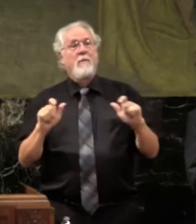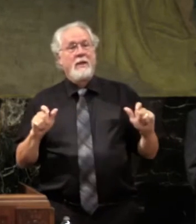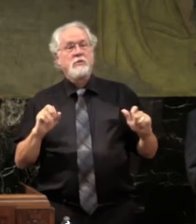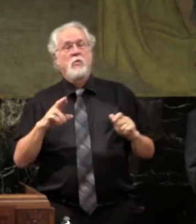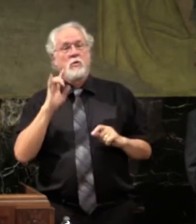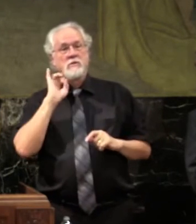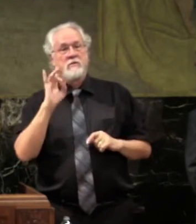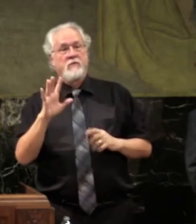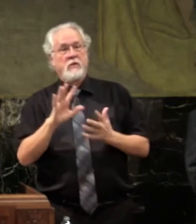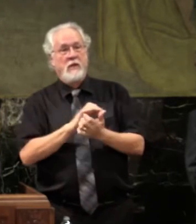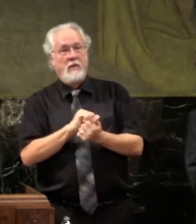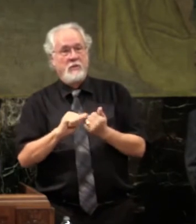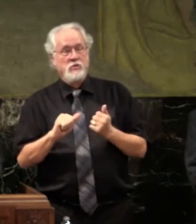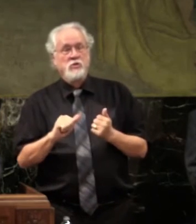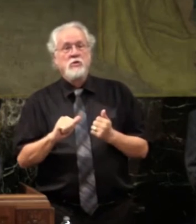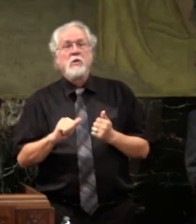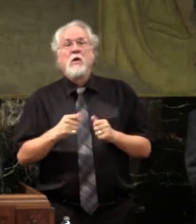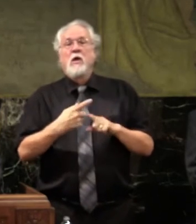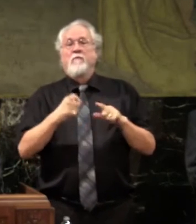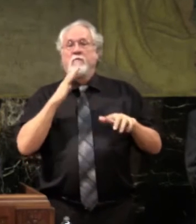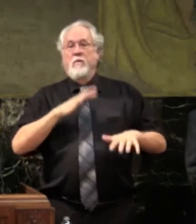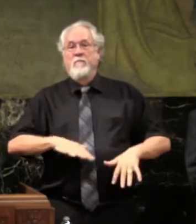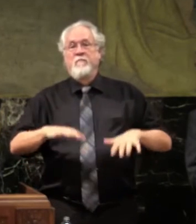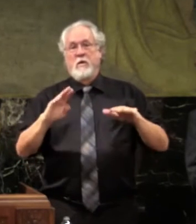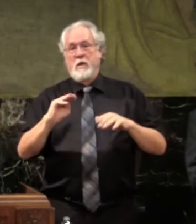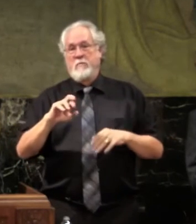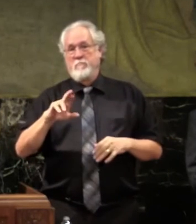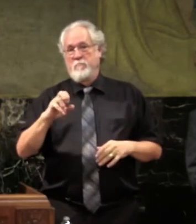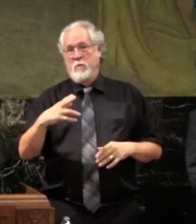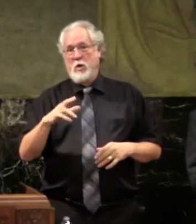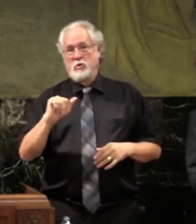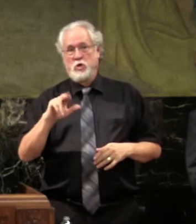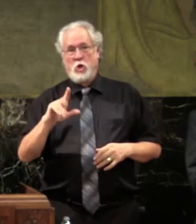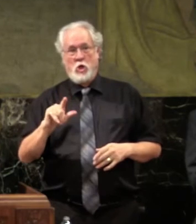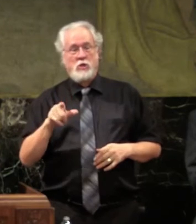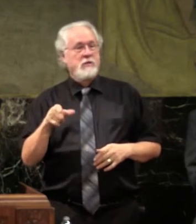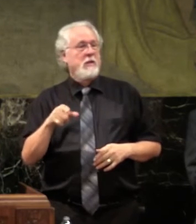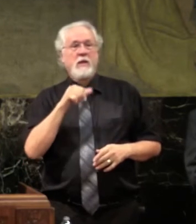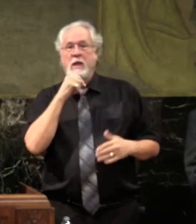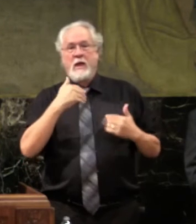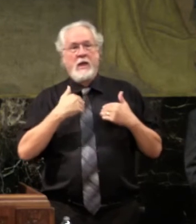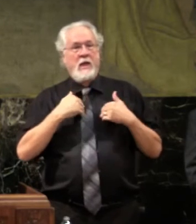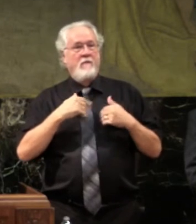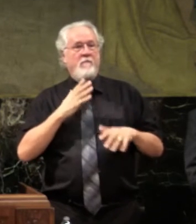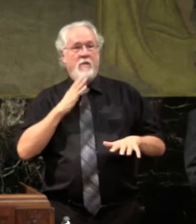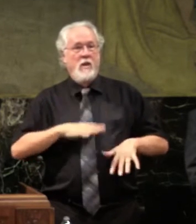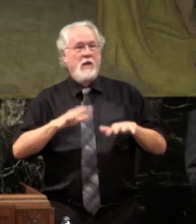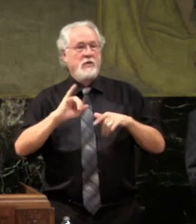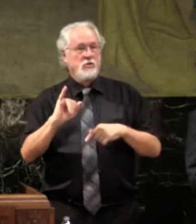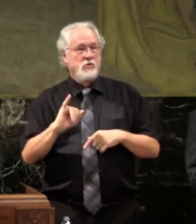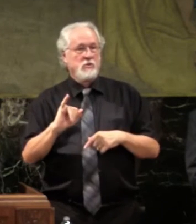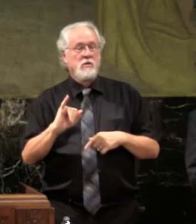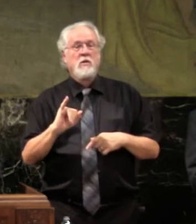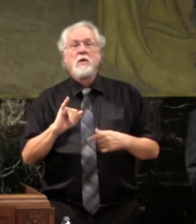damage from the floods in march and august and who was not carrying flood insurance we will include some element of